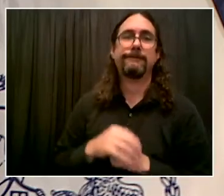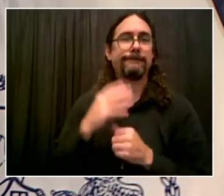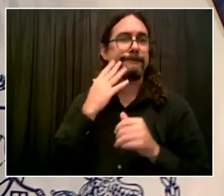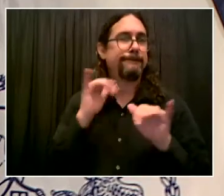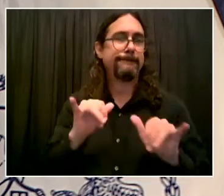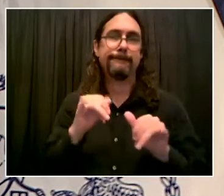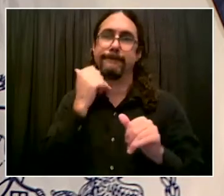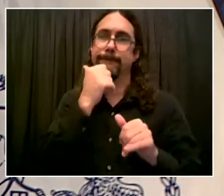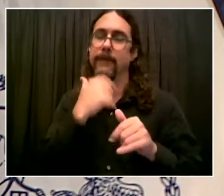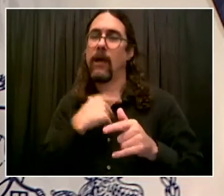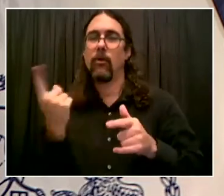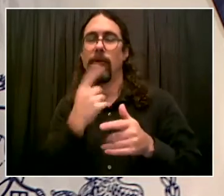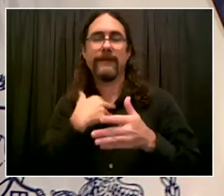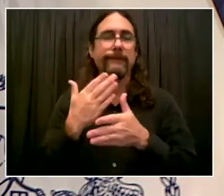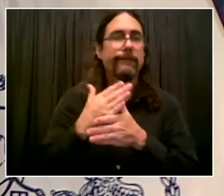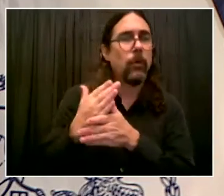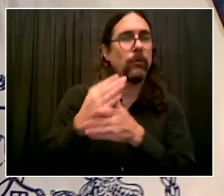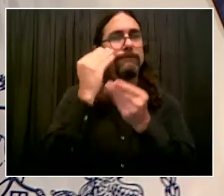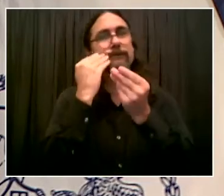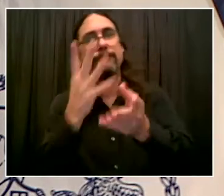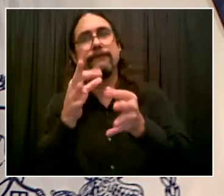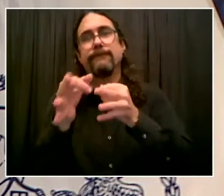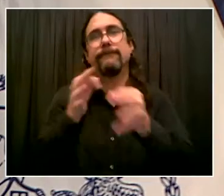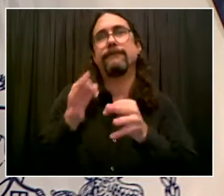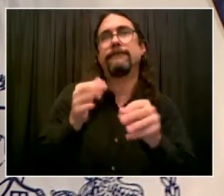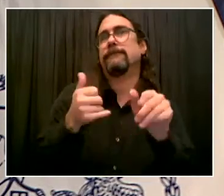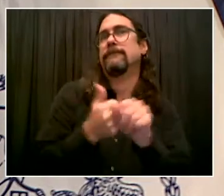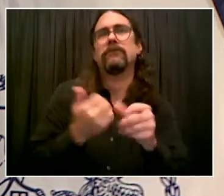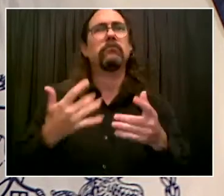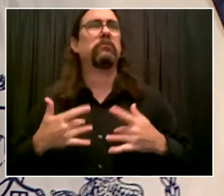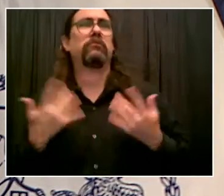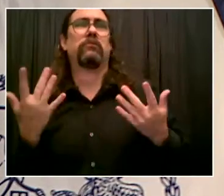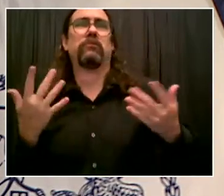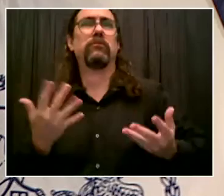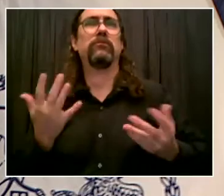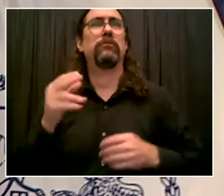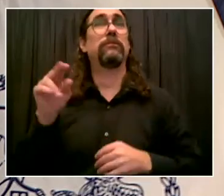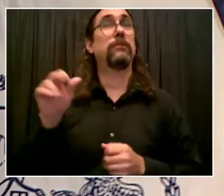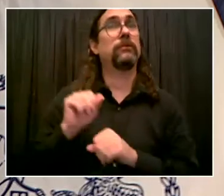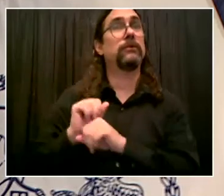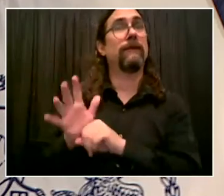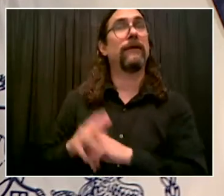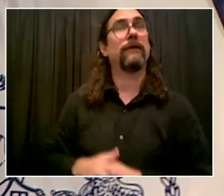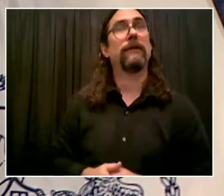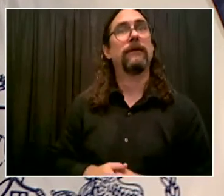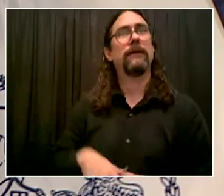WE ALL KNOW THAT THIS CITY, I ALWA SYSAY HEORIC CIT. Y